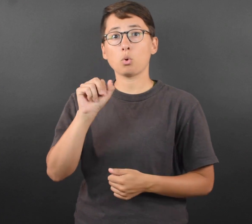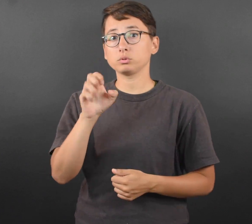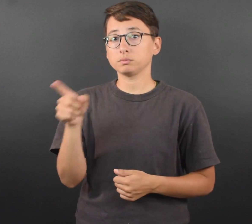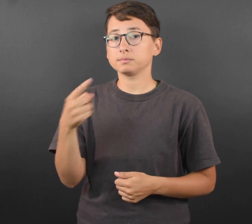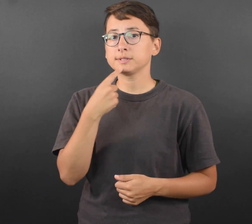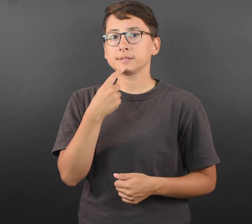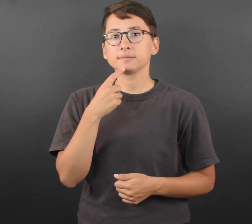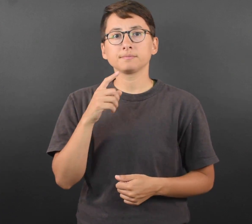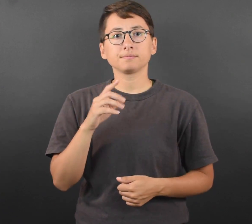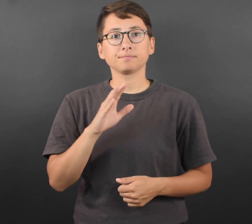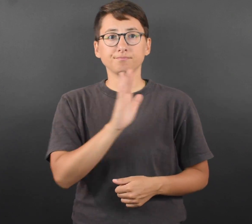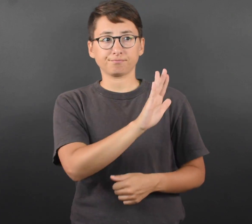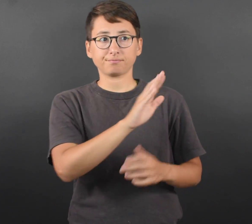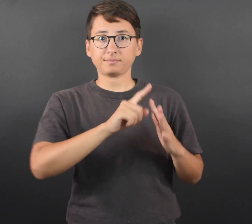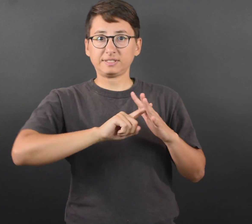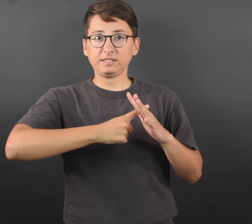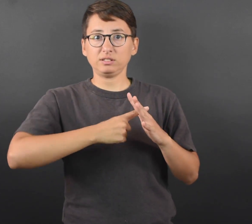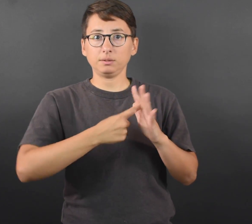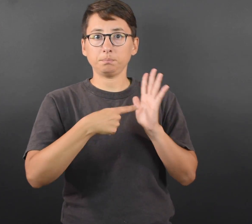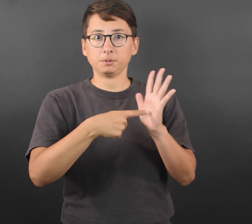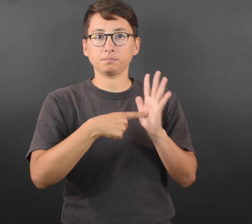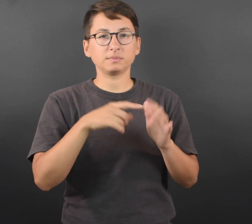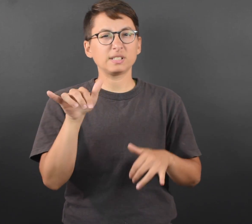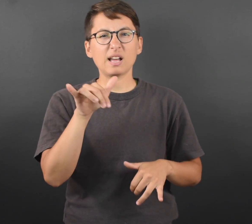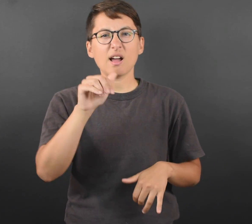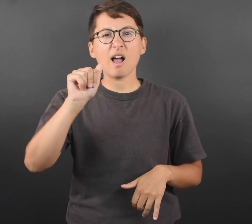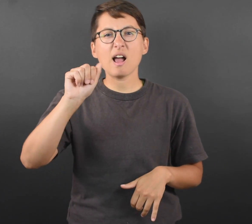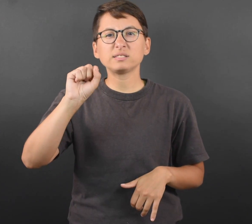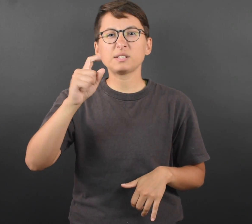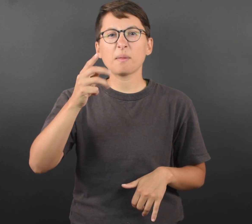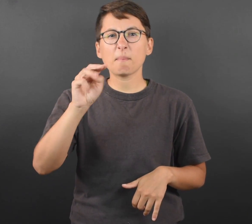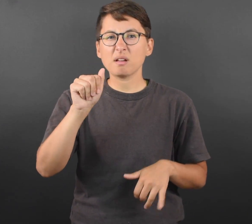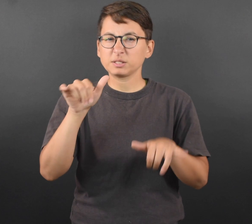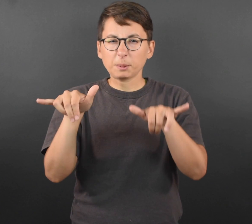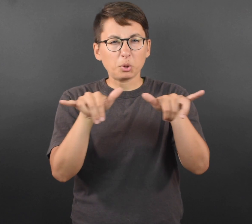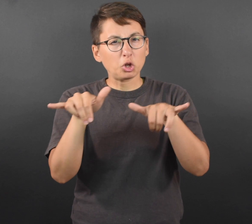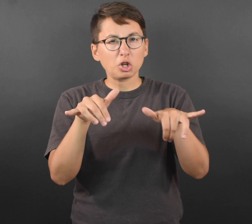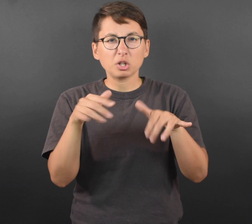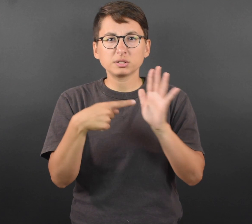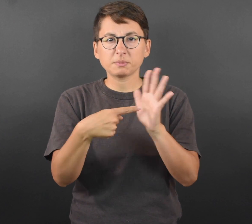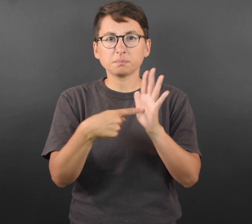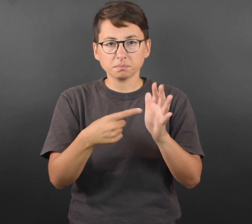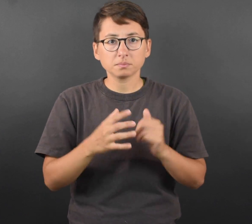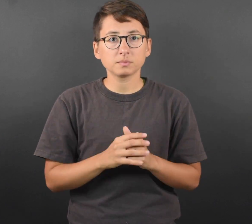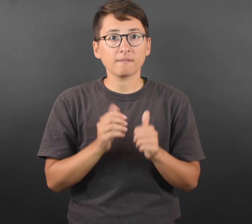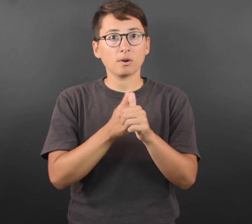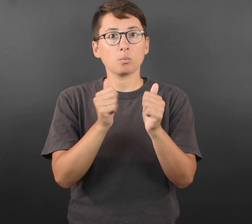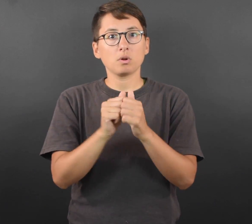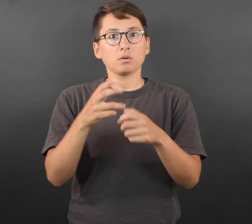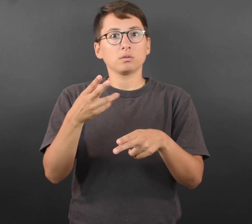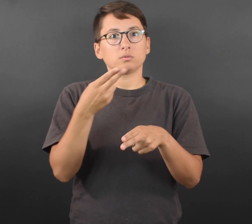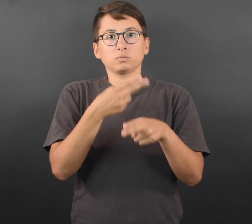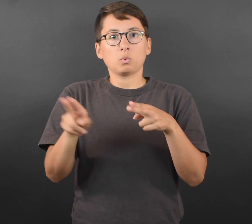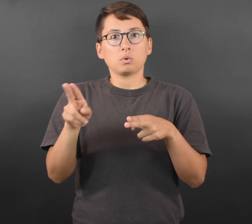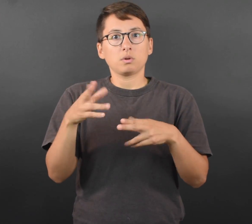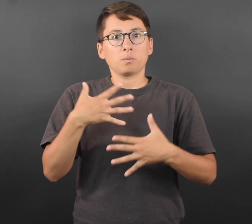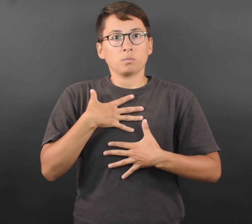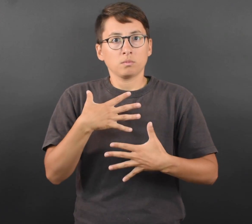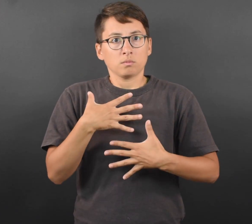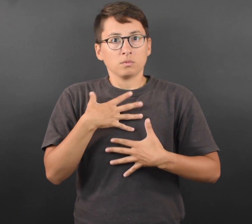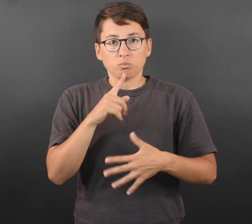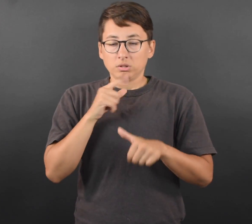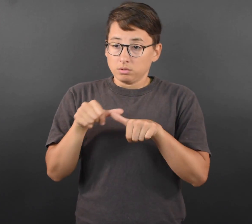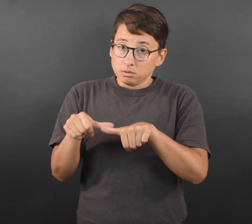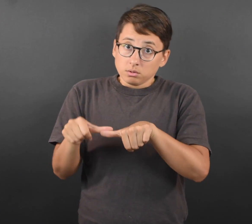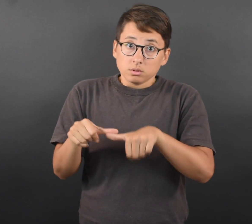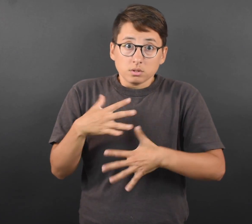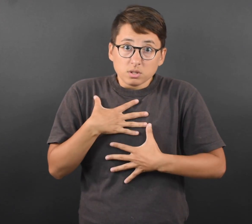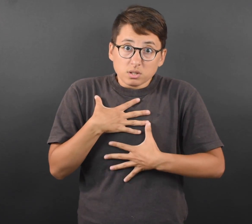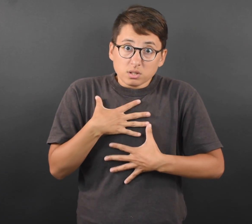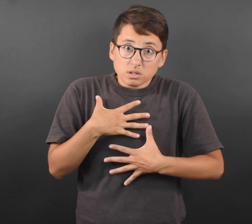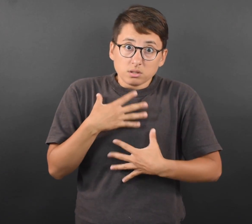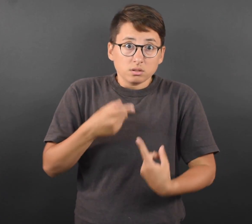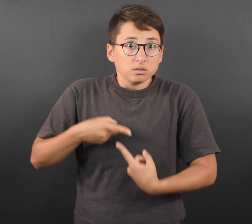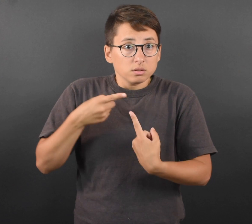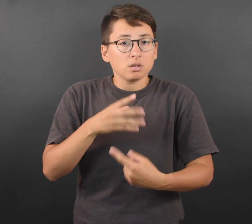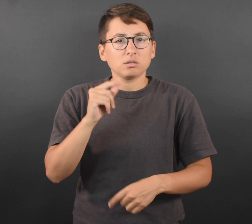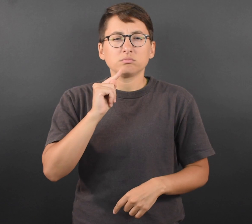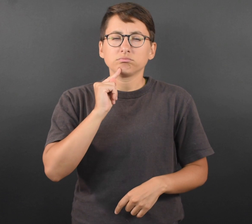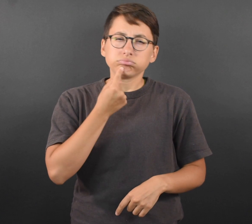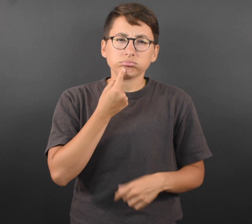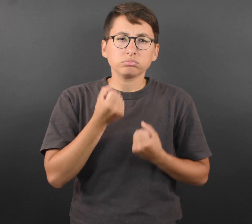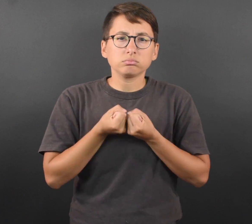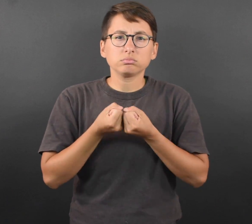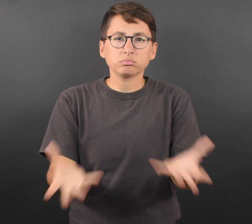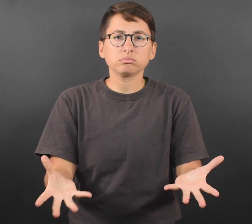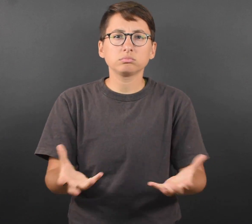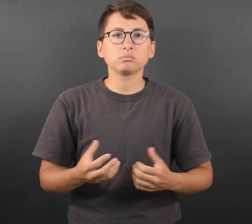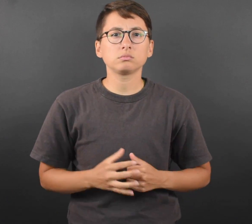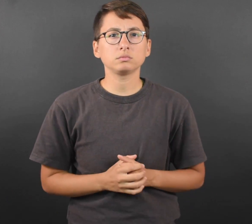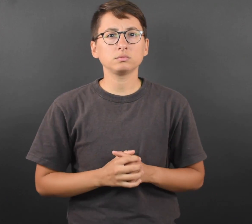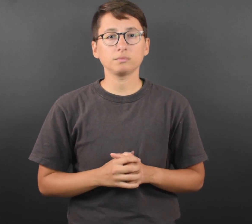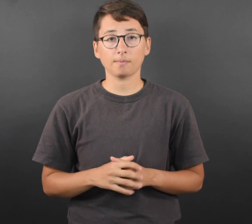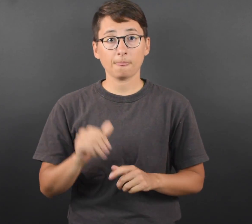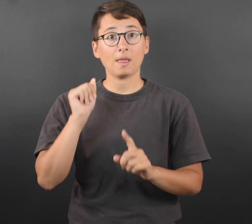followed by shortness of breath that really persisted, and severe exhaustion,” Morse said.